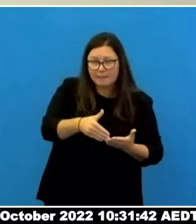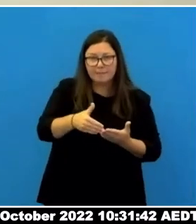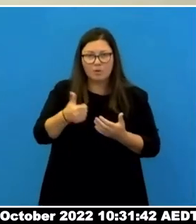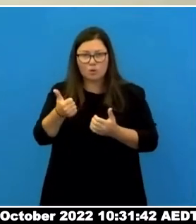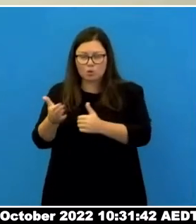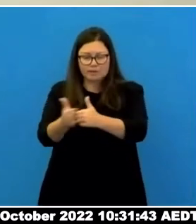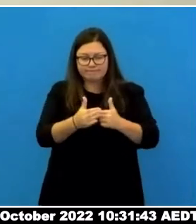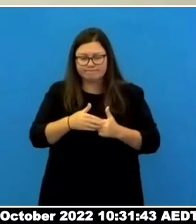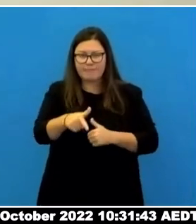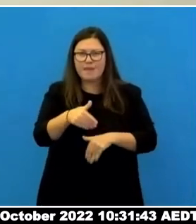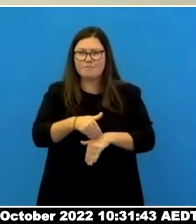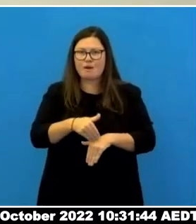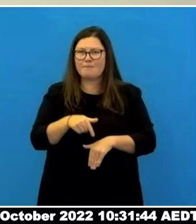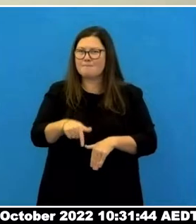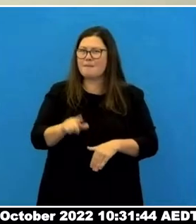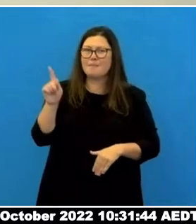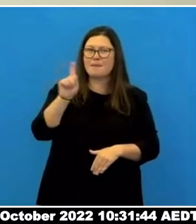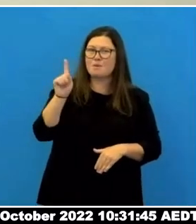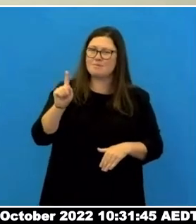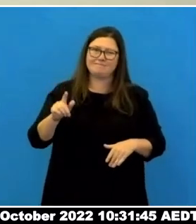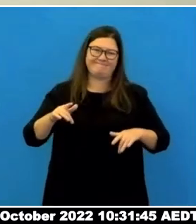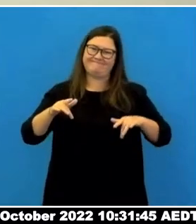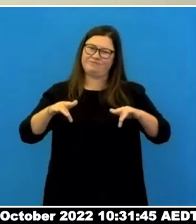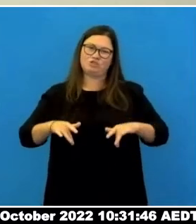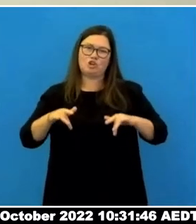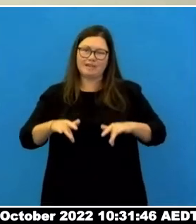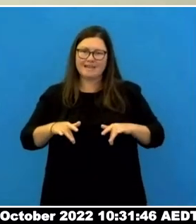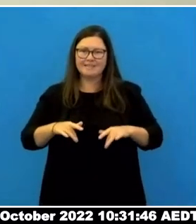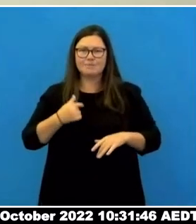It is, after all, a mediation consultation process,